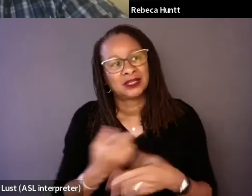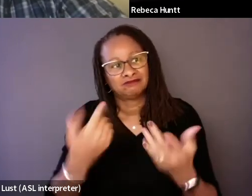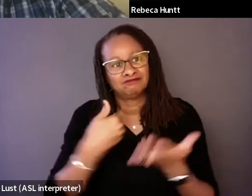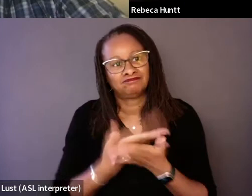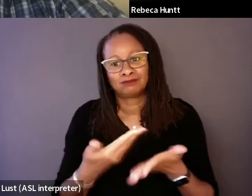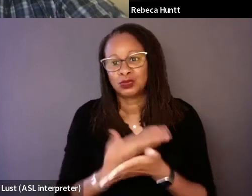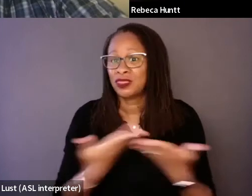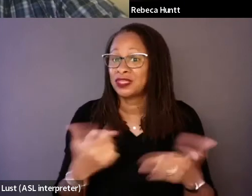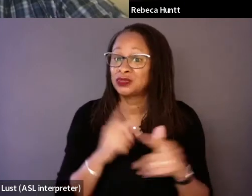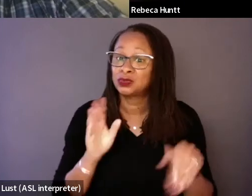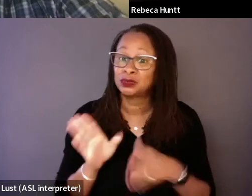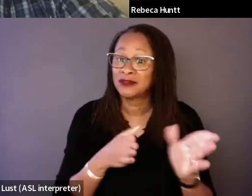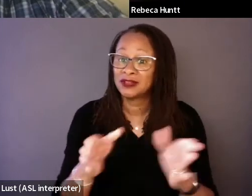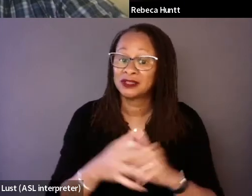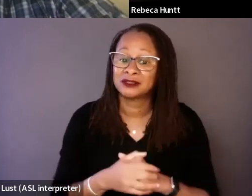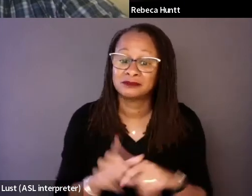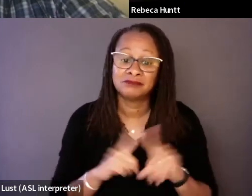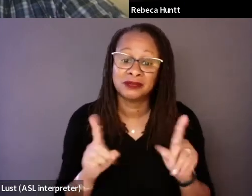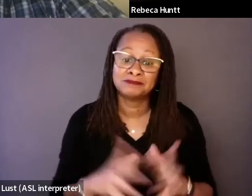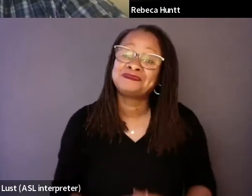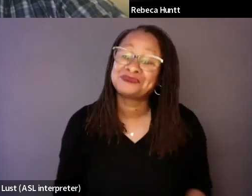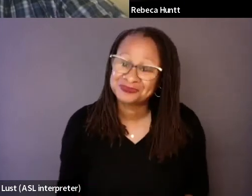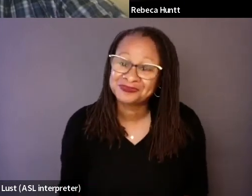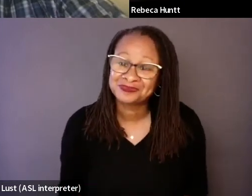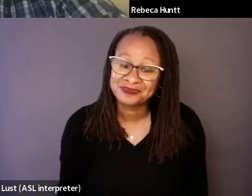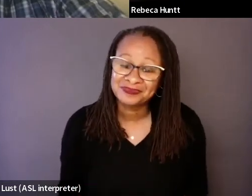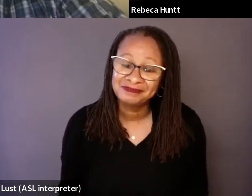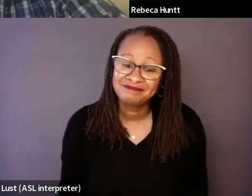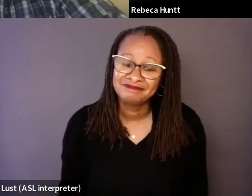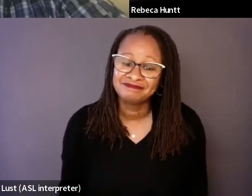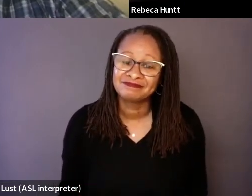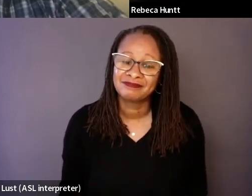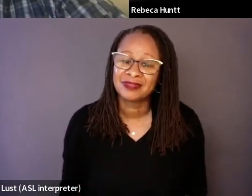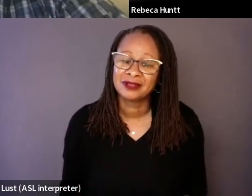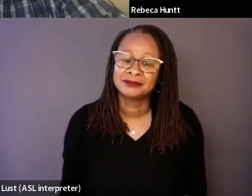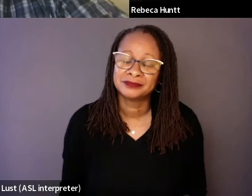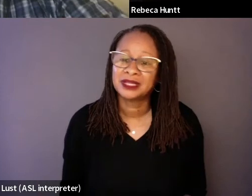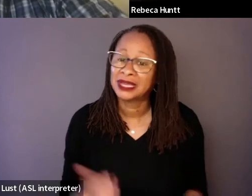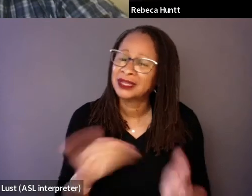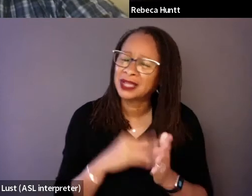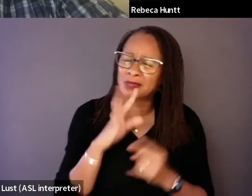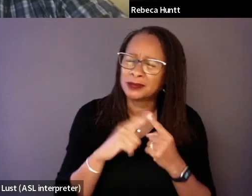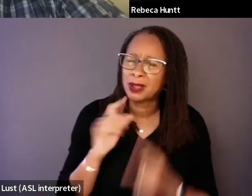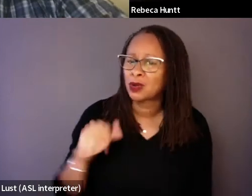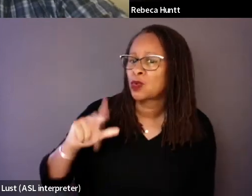But if we're talking like on a quantum level, for sure.